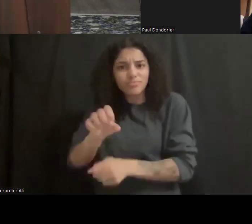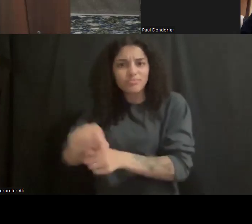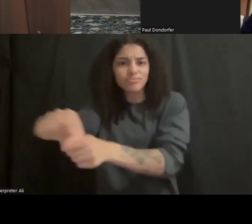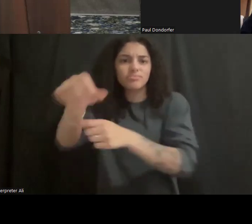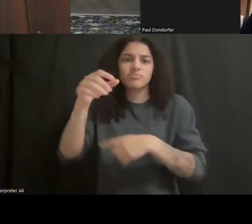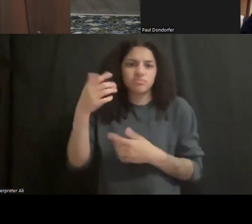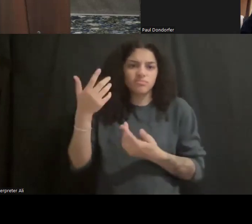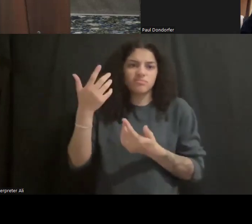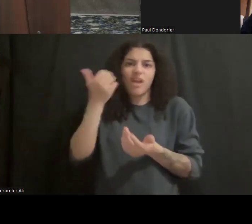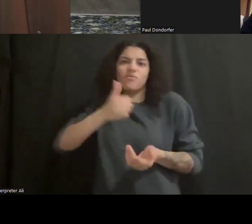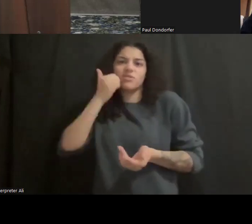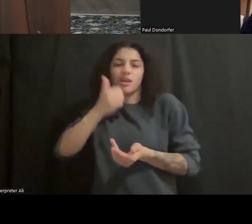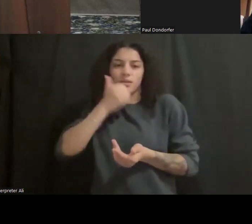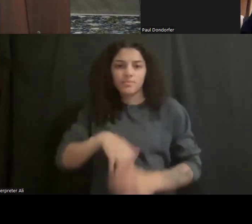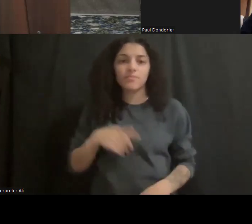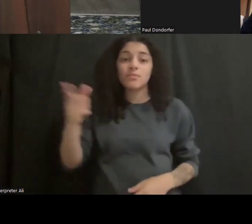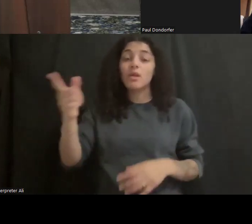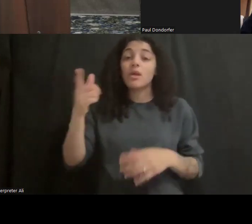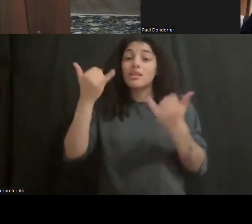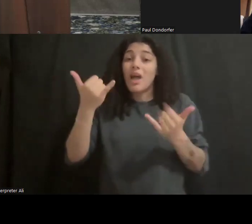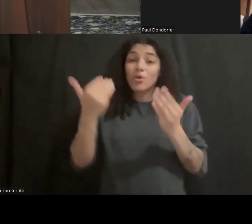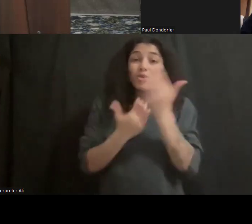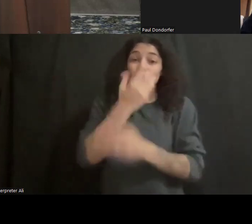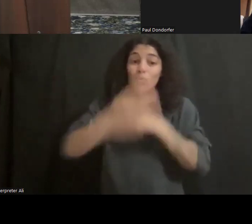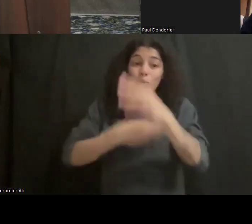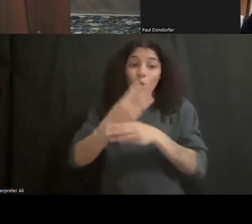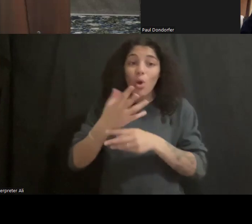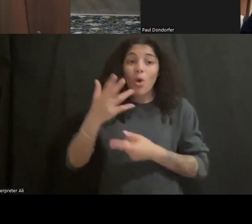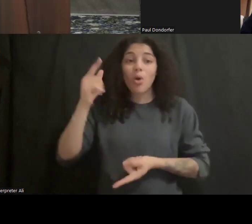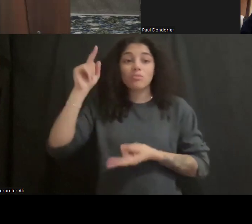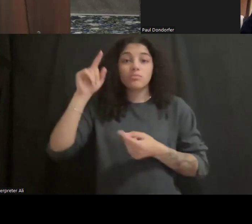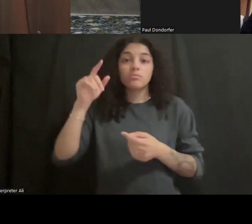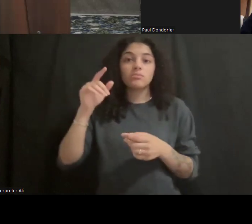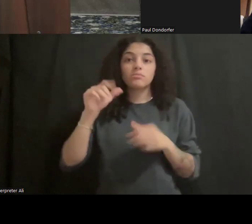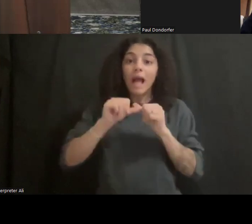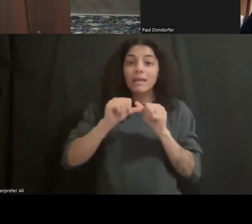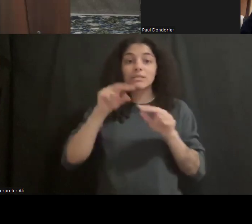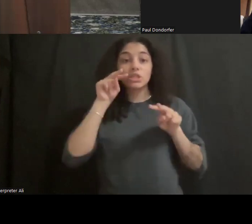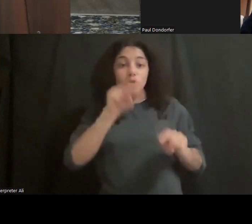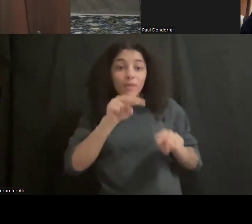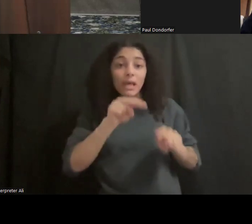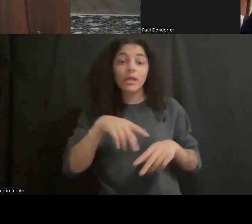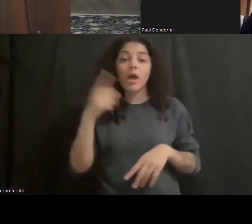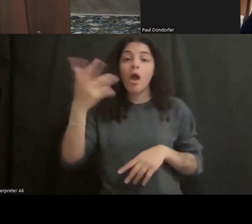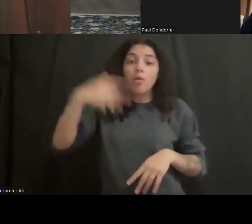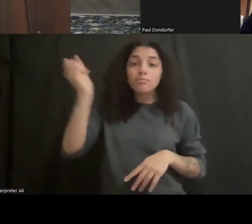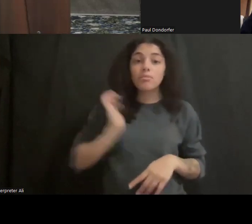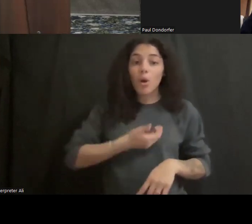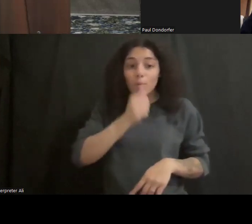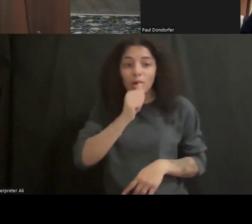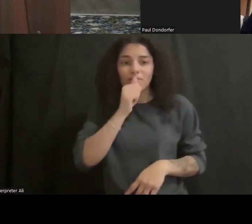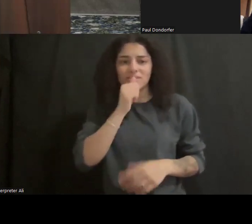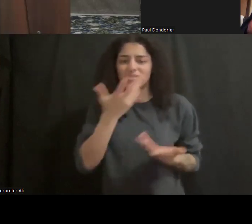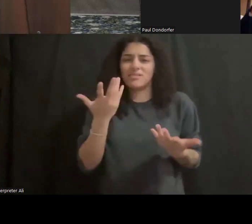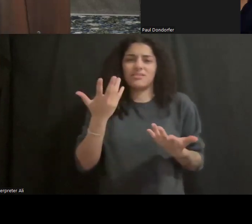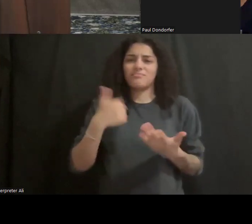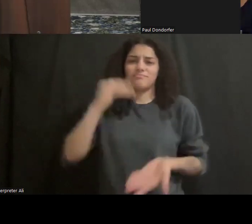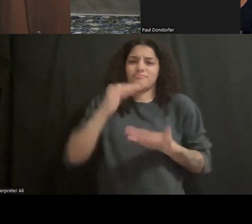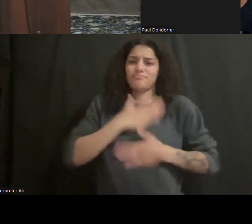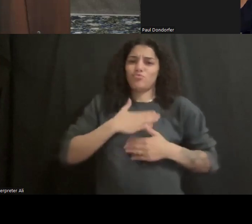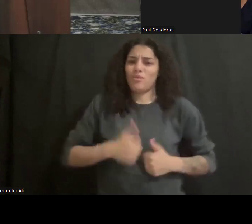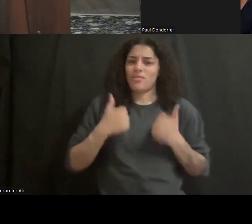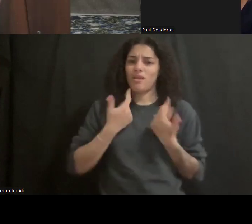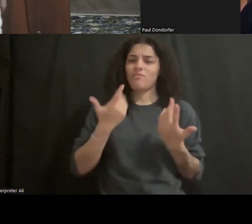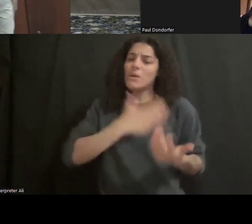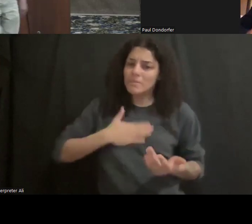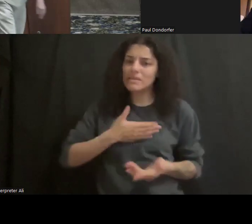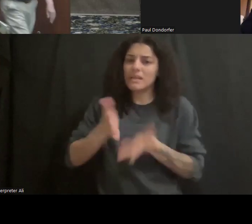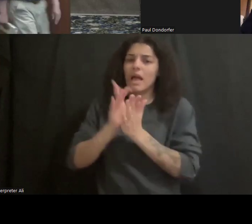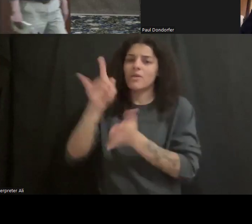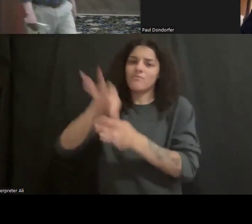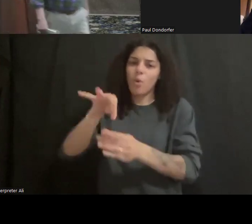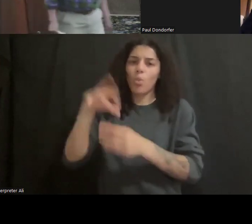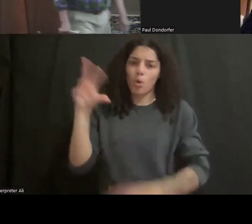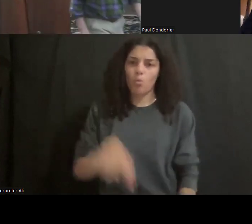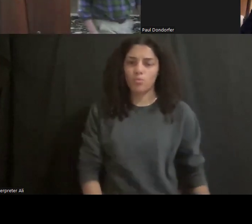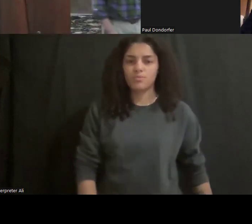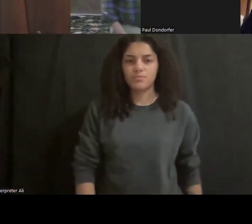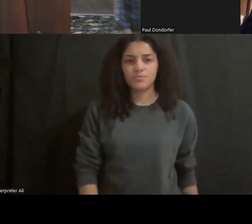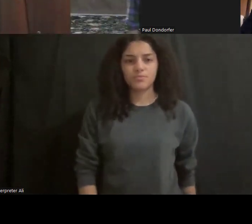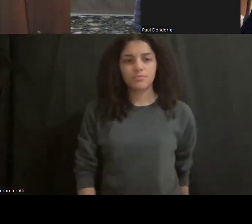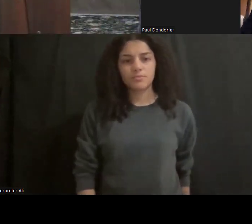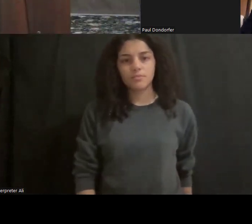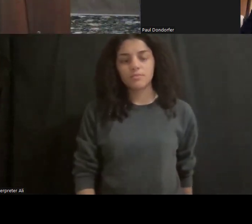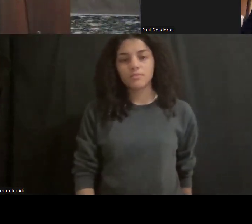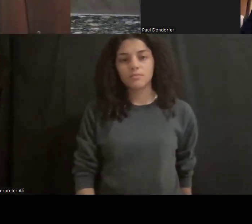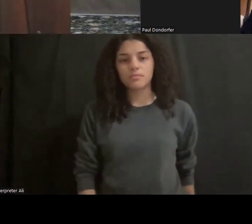surveillance and diminishing privacy is becoming less enjoyable every day Please vote no Thank you